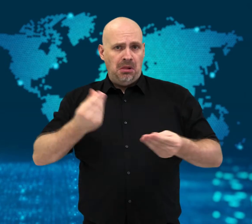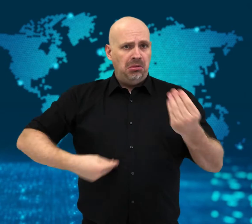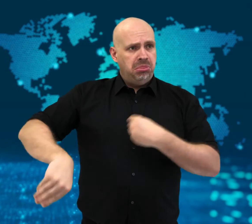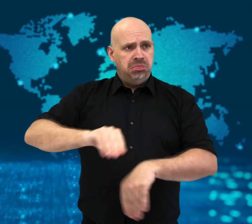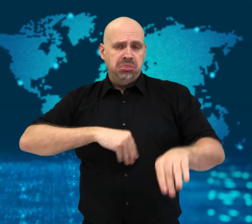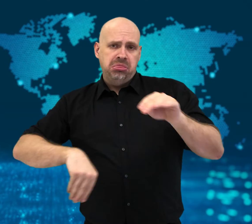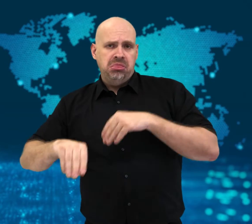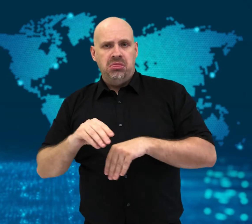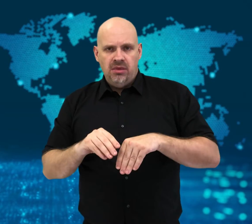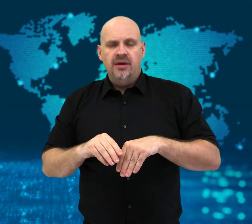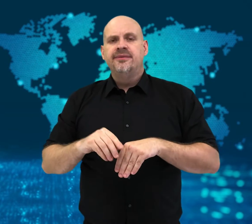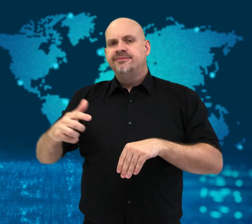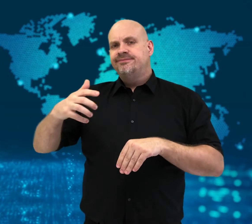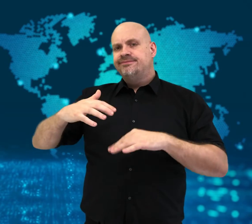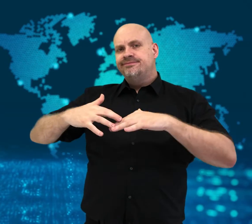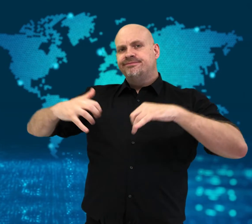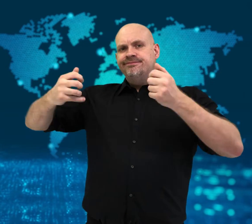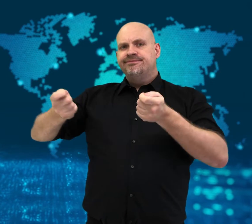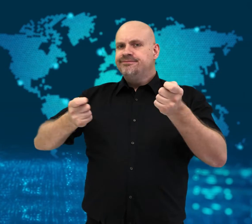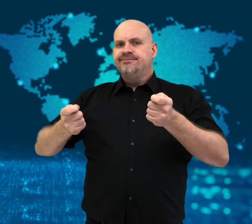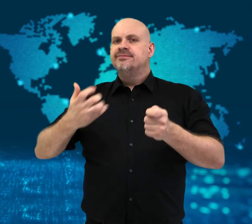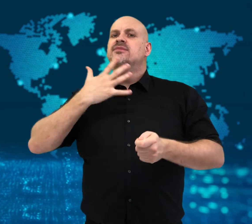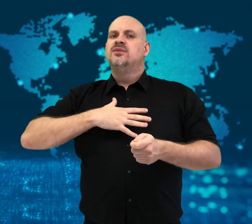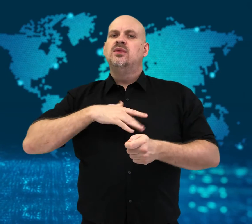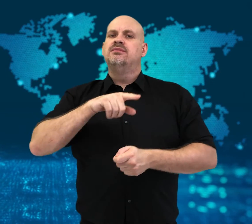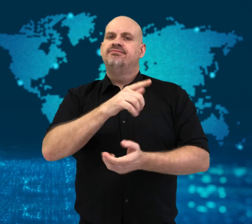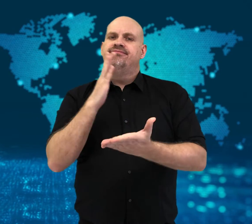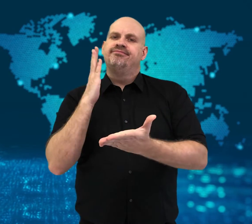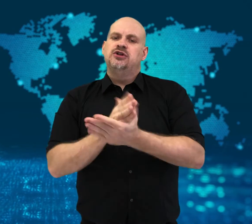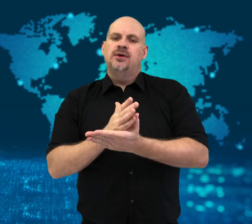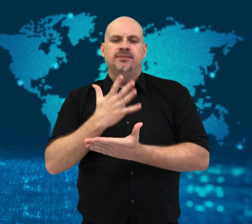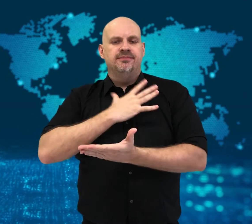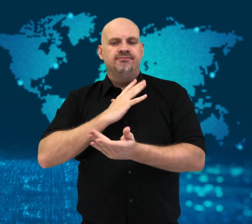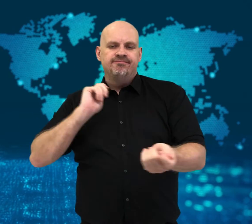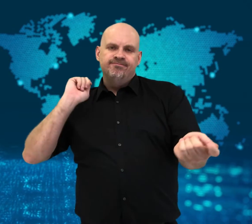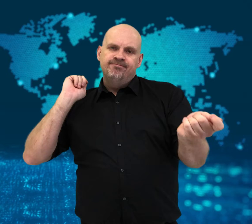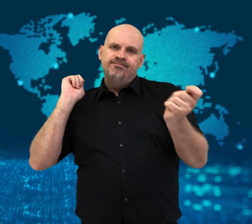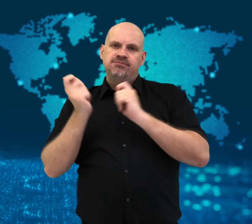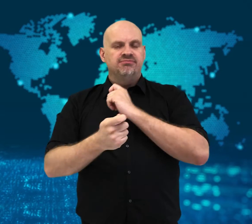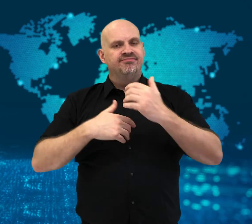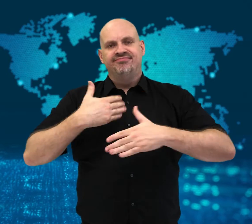the government is taking action.